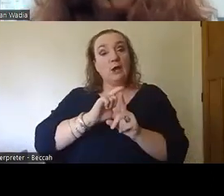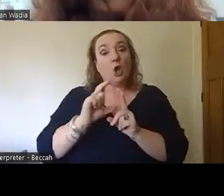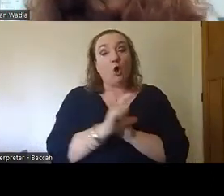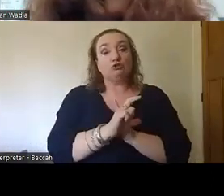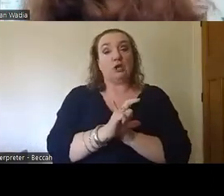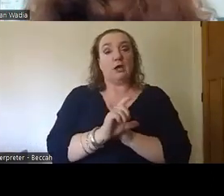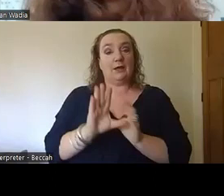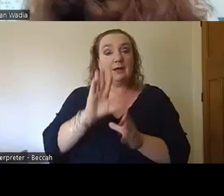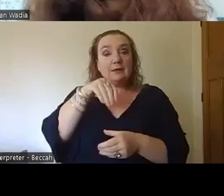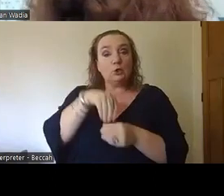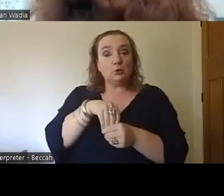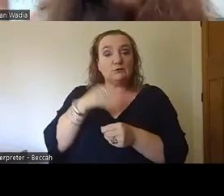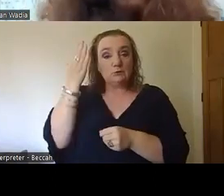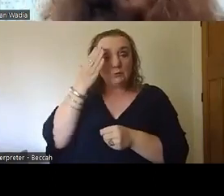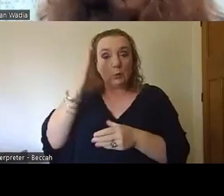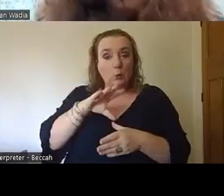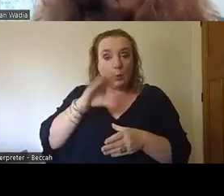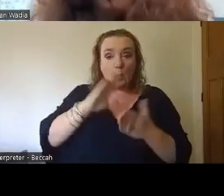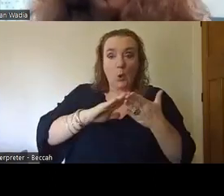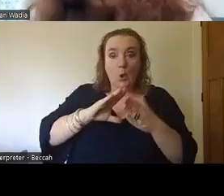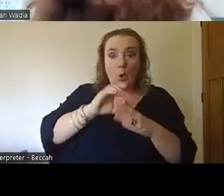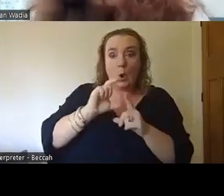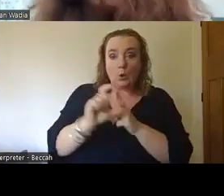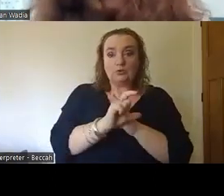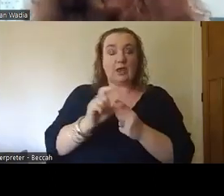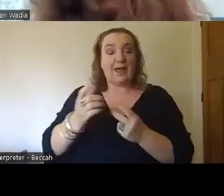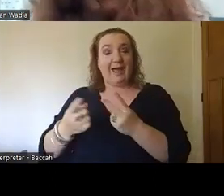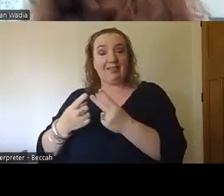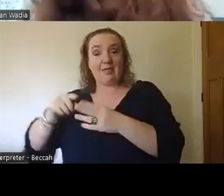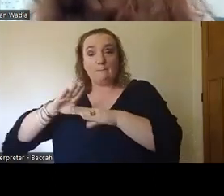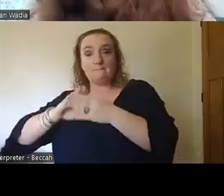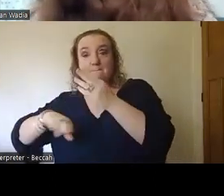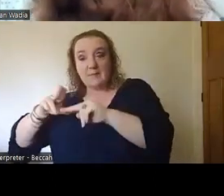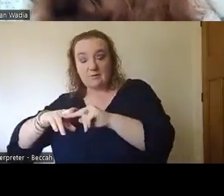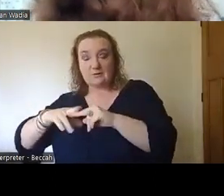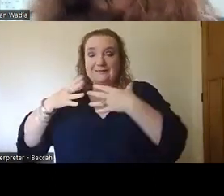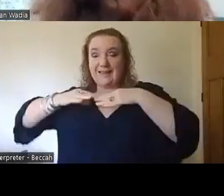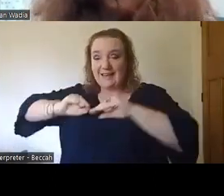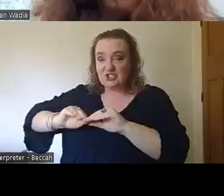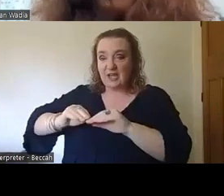other people in your community, other parents in your community, how do you educate them? How do you educate the other agencies,